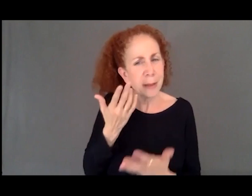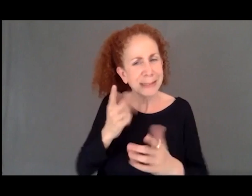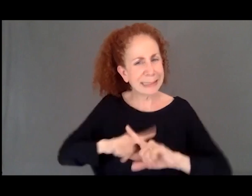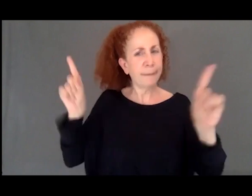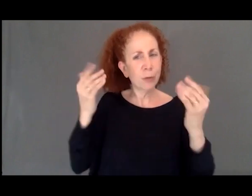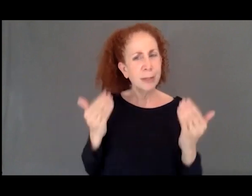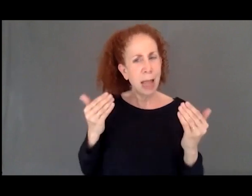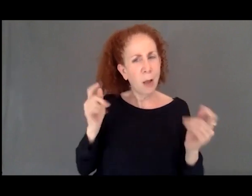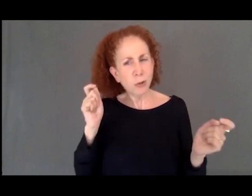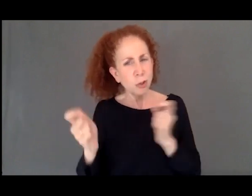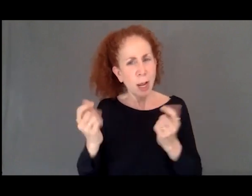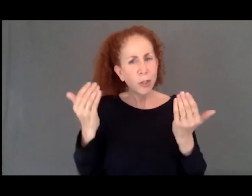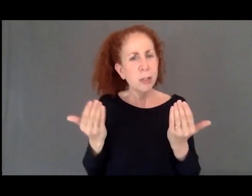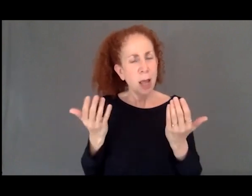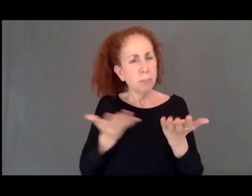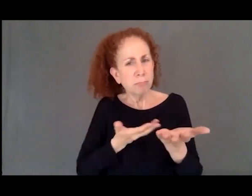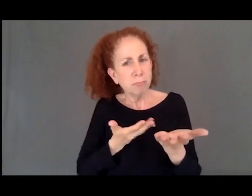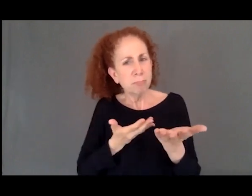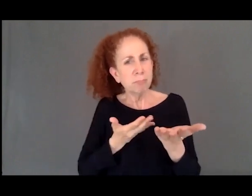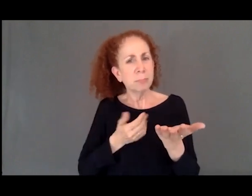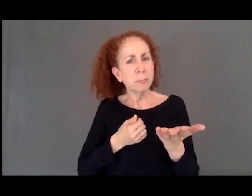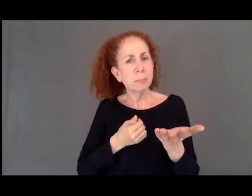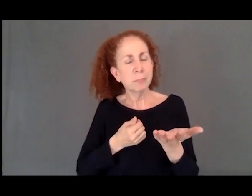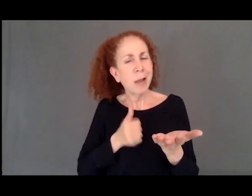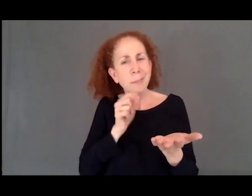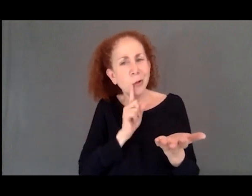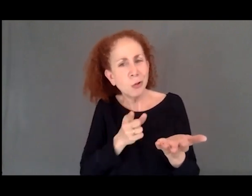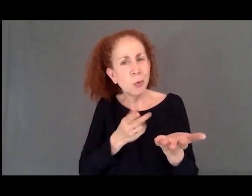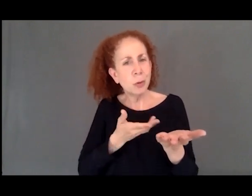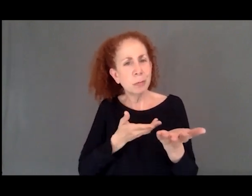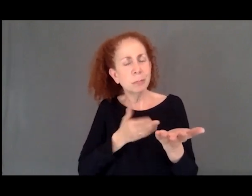is shifting as, maybe, a kind of a epochal shift. I'm not sure. I don't. How do you see it?